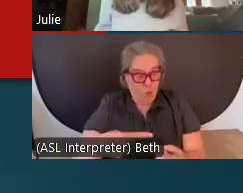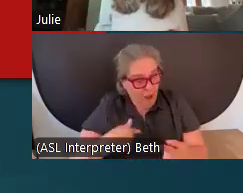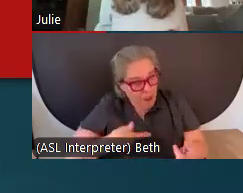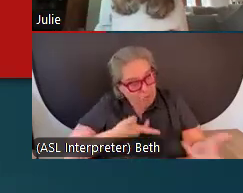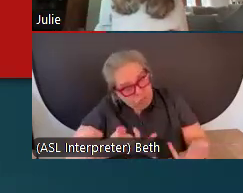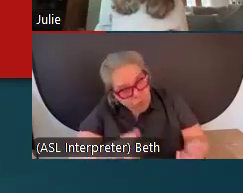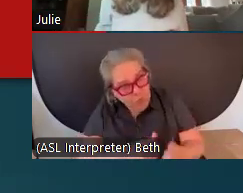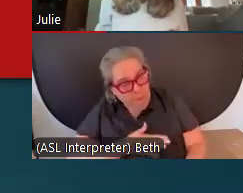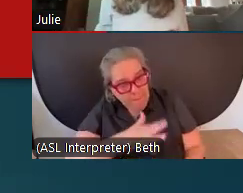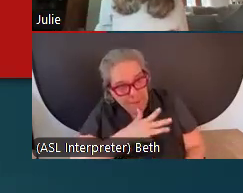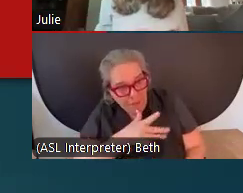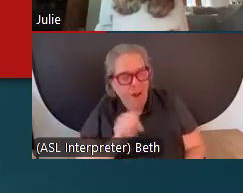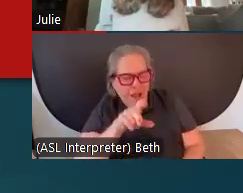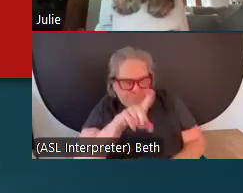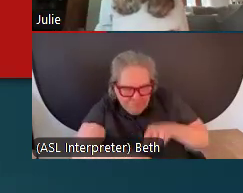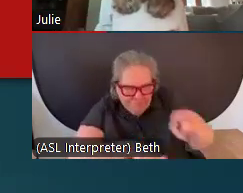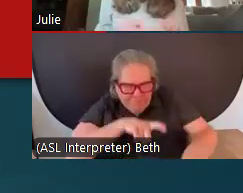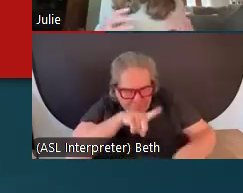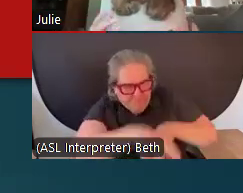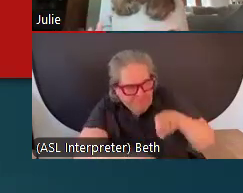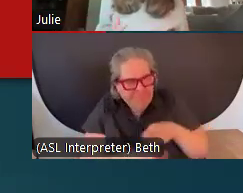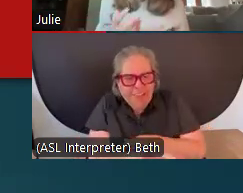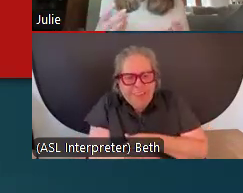There was some things that only she could answer.